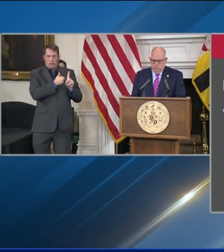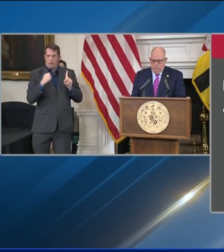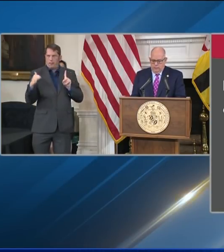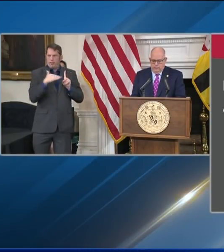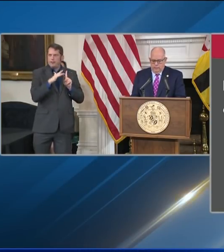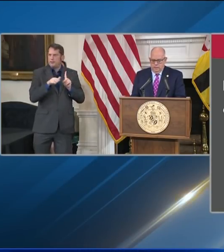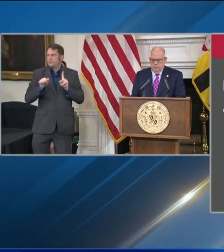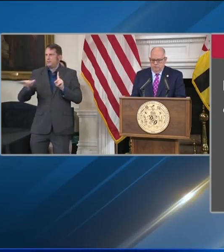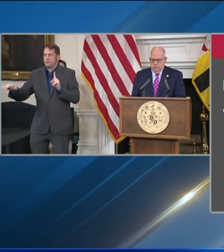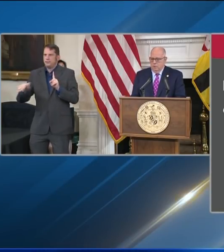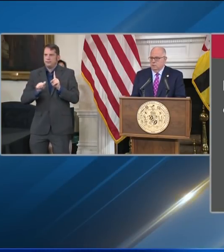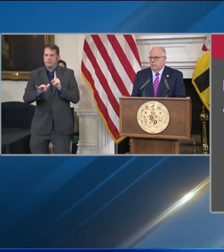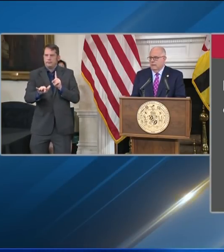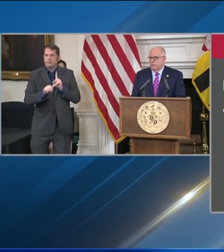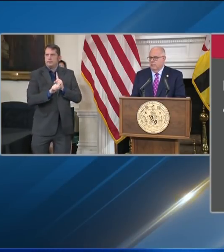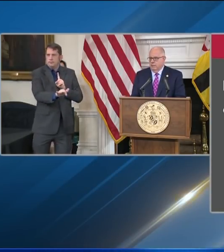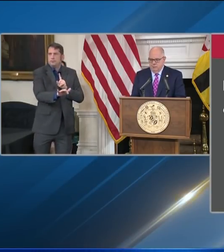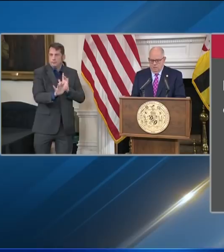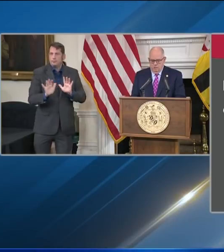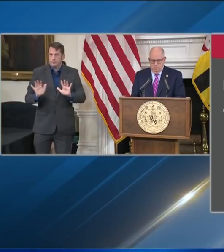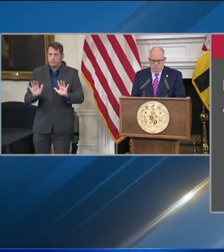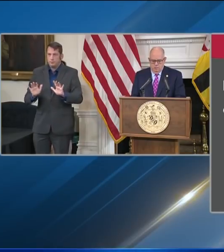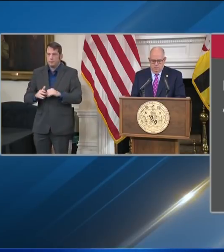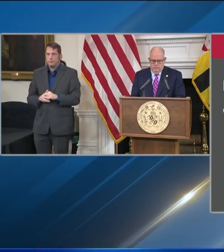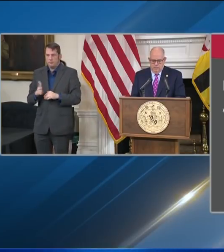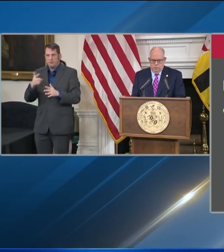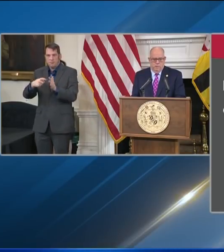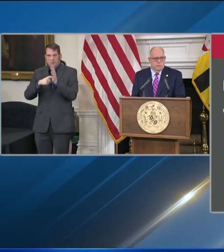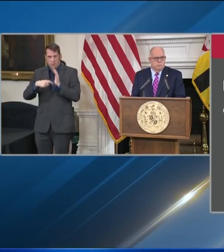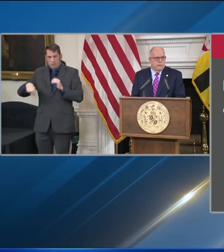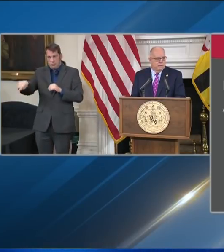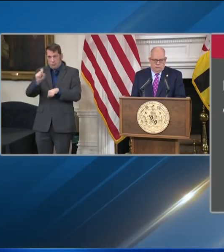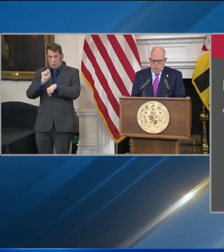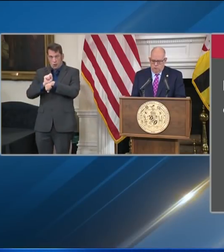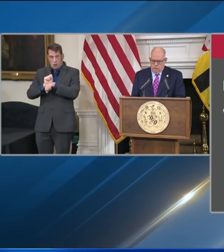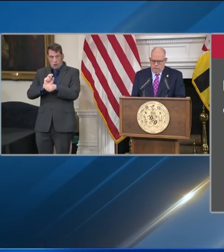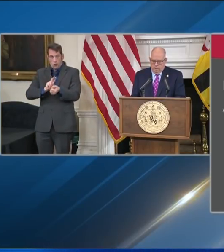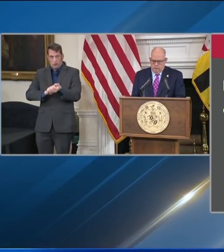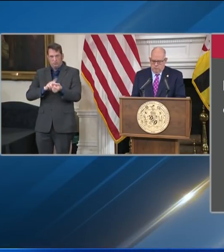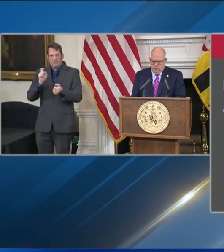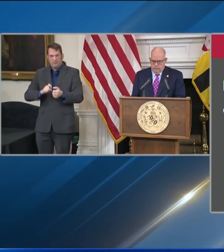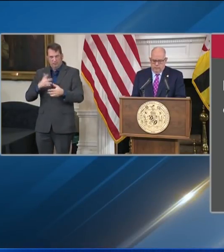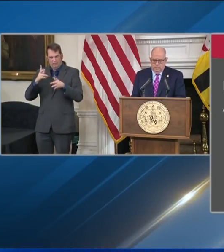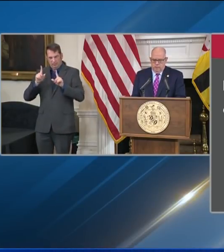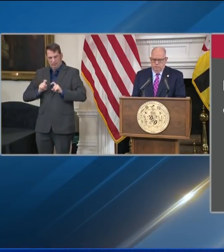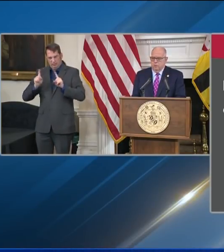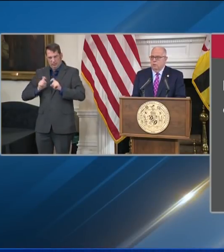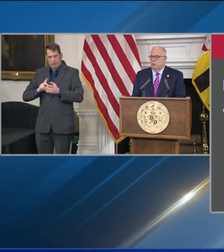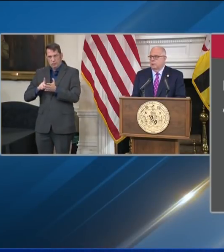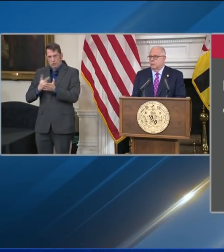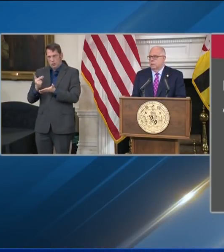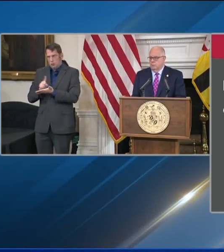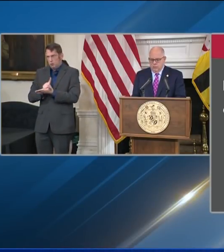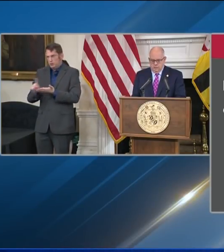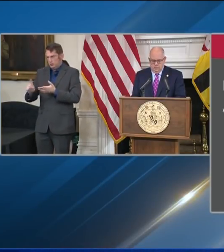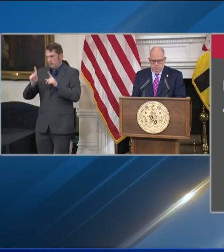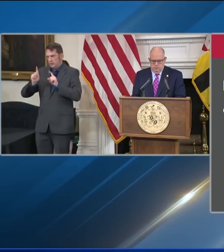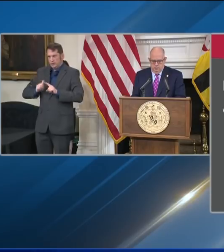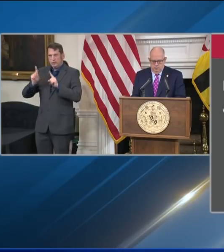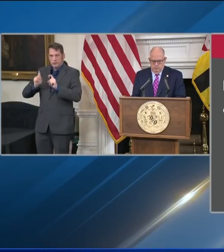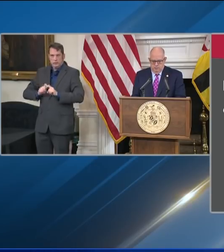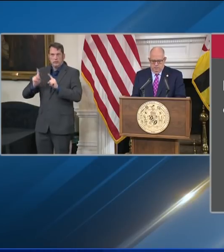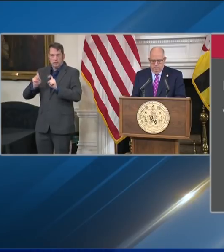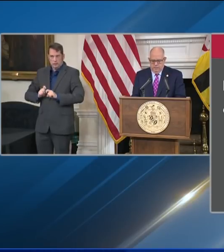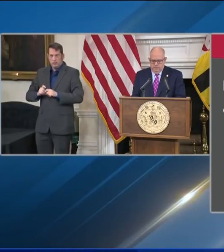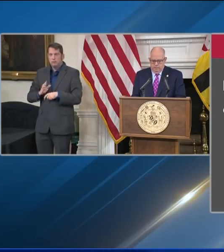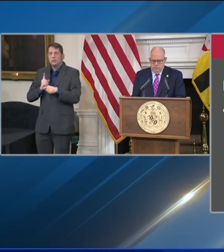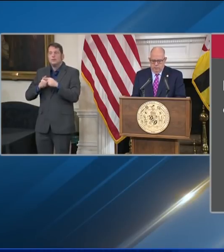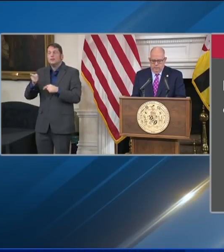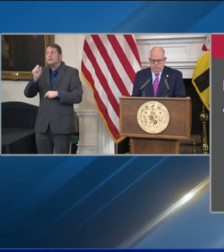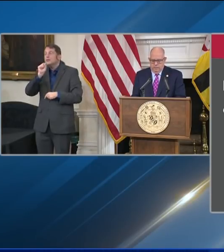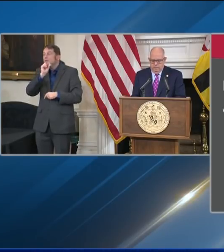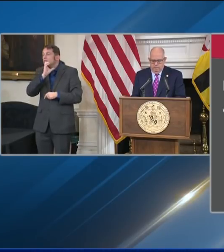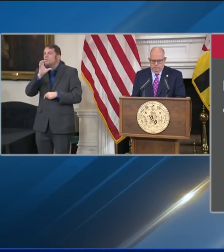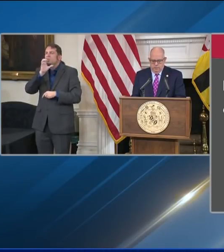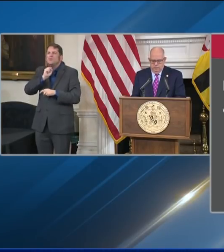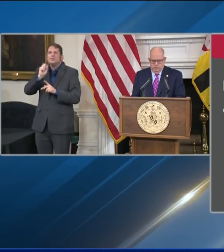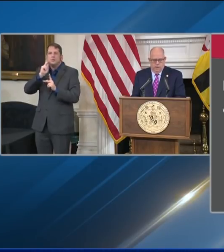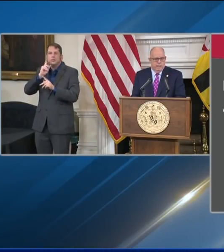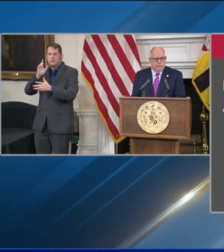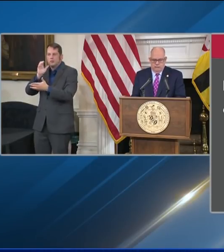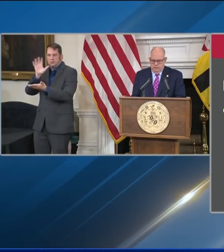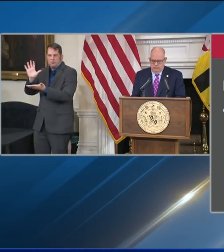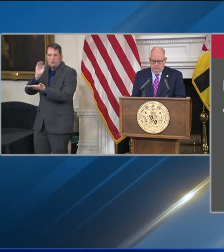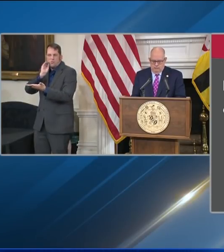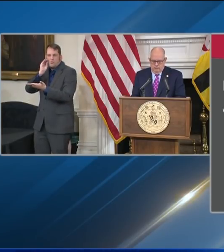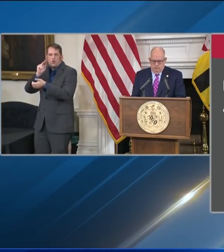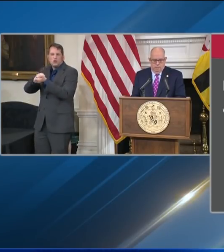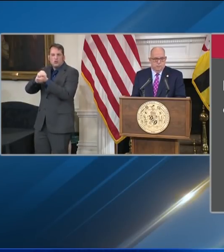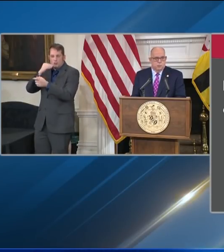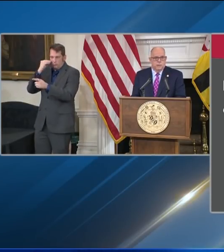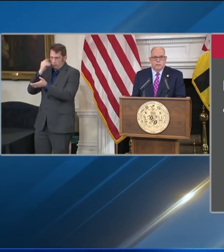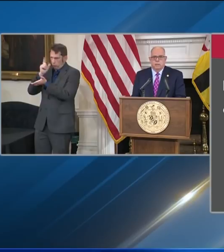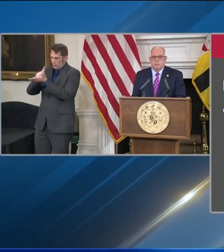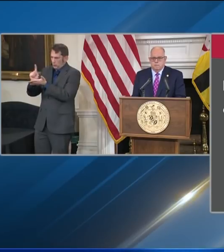TODAY’S HEALTH DEPARTMENT ORDER ALSO INSTITUTE’S MANDATORY TWICE-WEEKLY TESTING FOR ALL STAFF AT NURSING HOMES AS WELL AS MANDATORY TEST WEEKLY TESTING FOR ALL NURSING HOME RESIDENTS